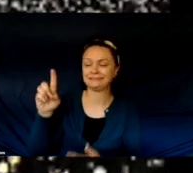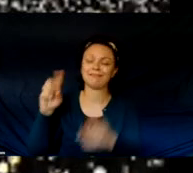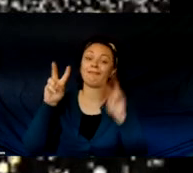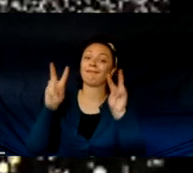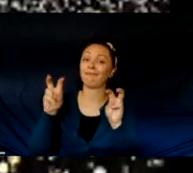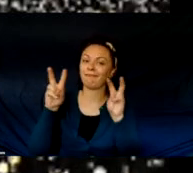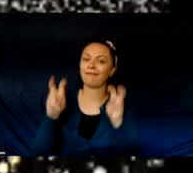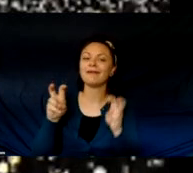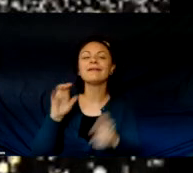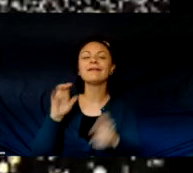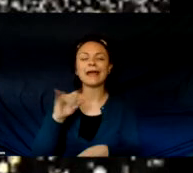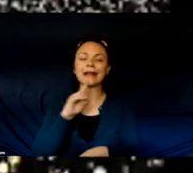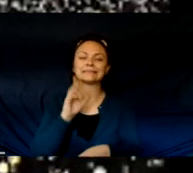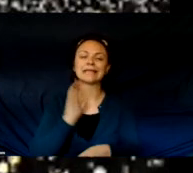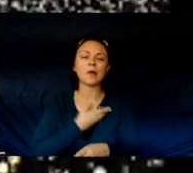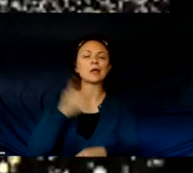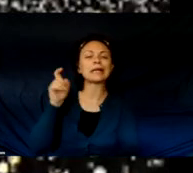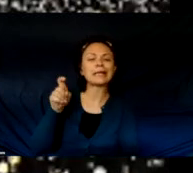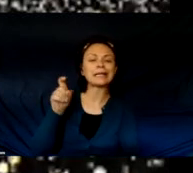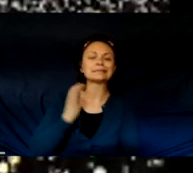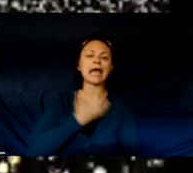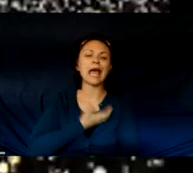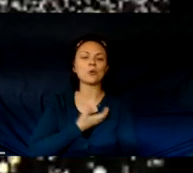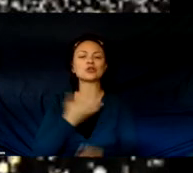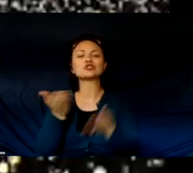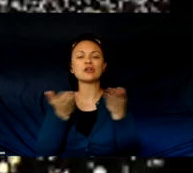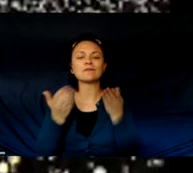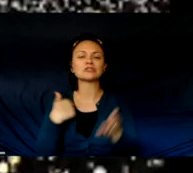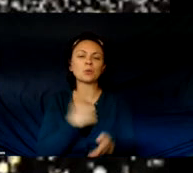about the realities of our lives